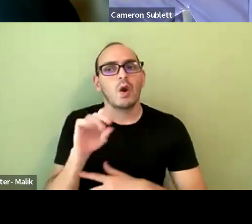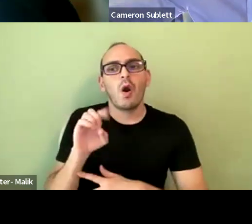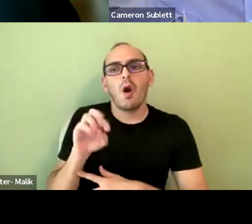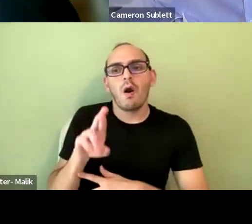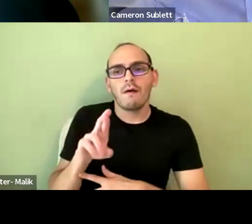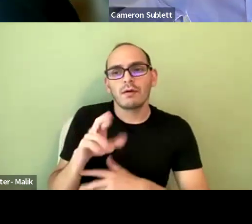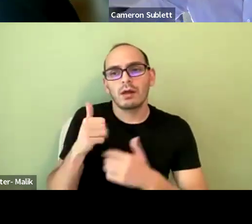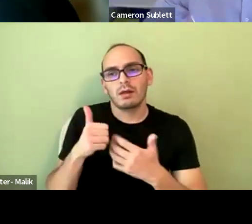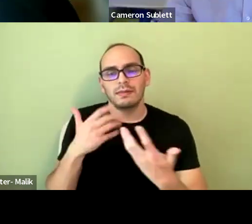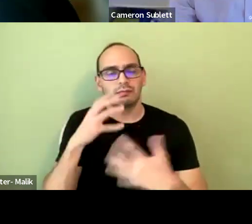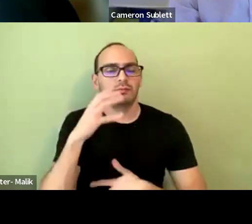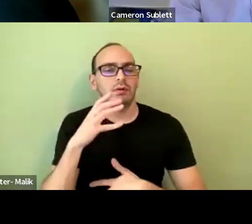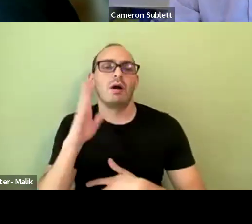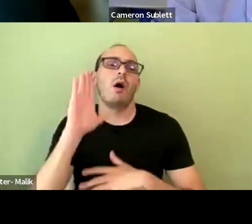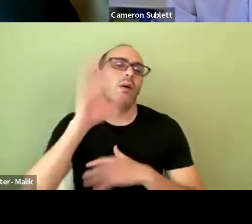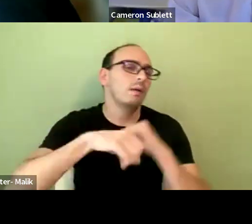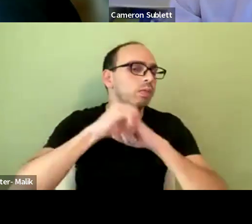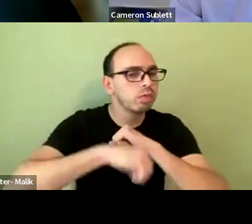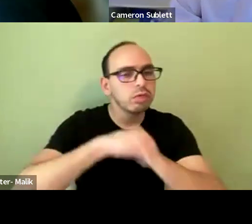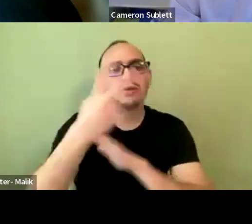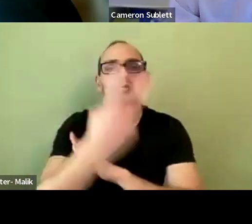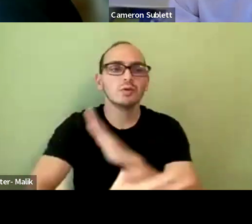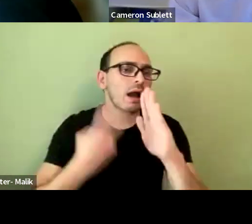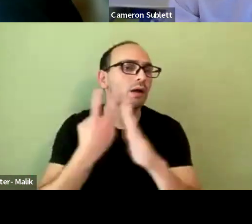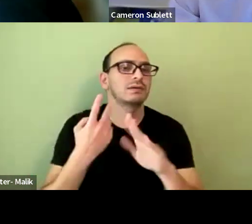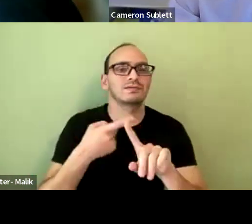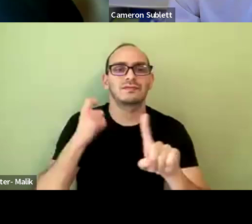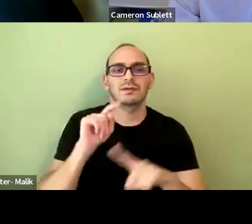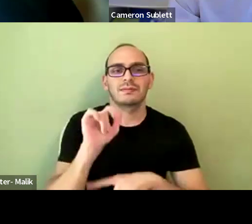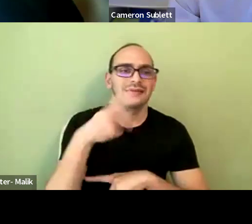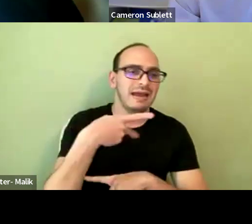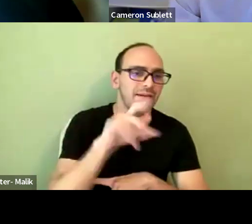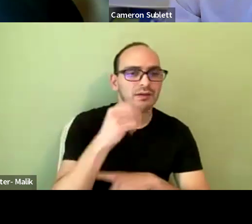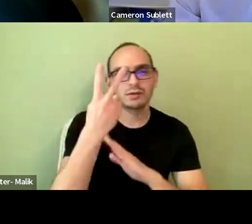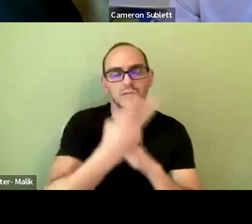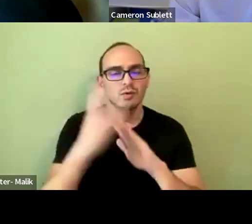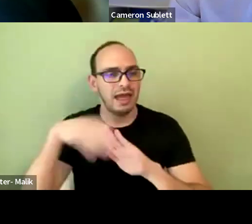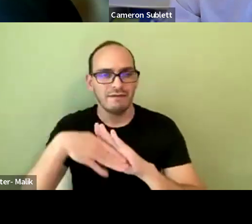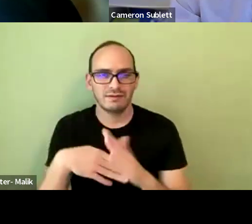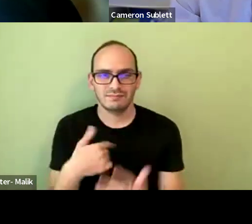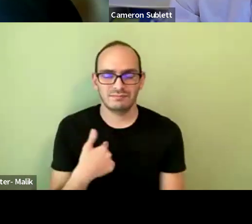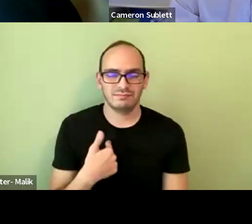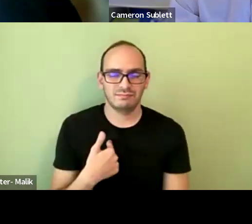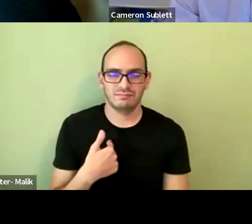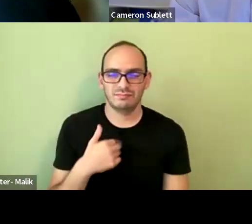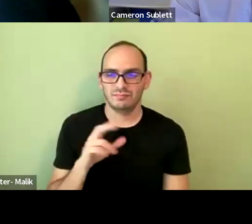it takes to get to Tampa. Oh about two hours away from Tampa. Two and half hours from Tampa and like now that is like